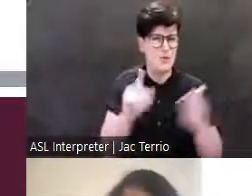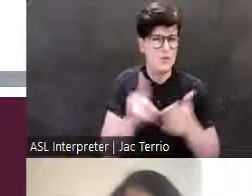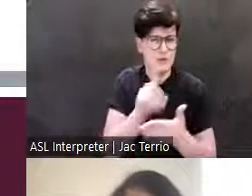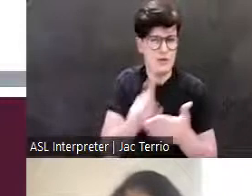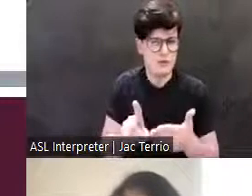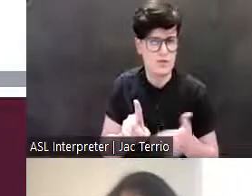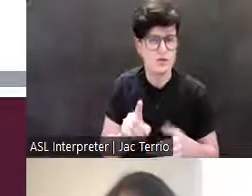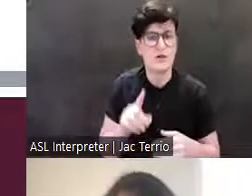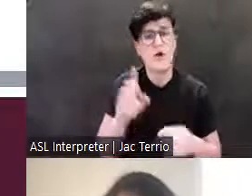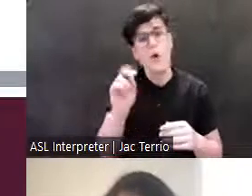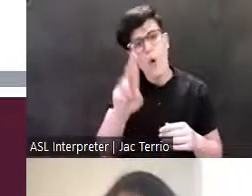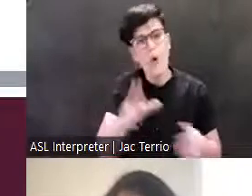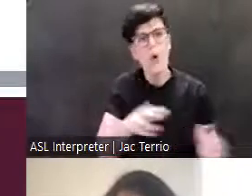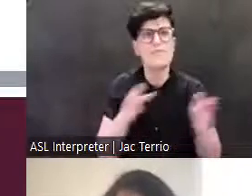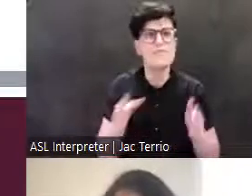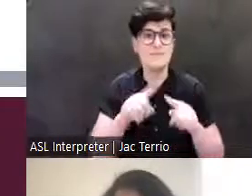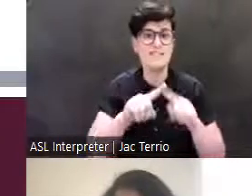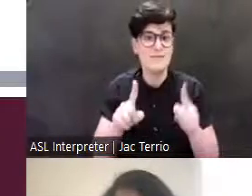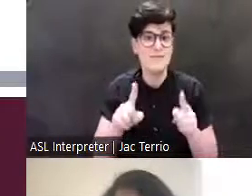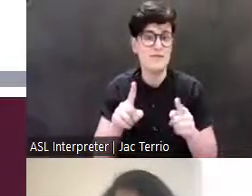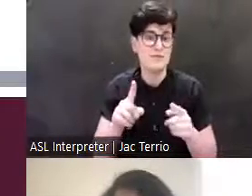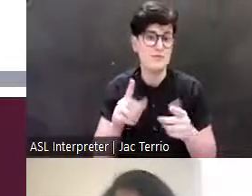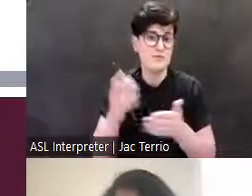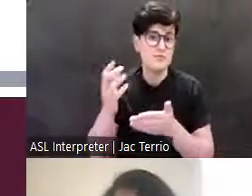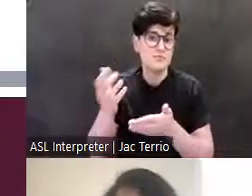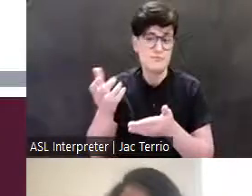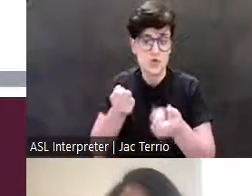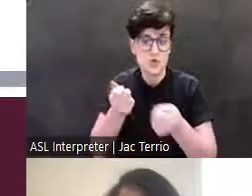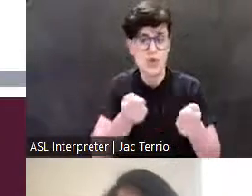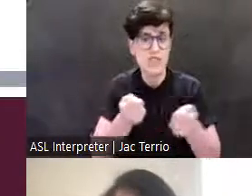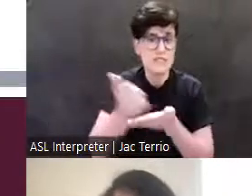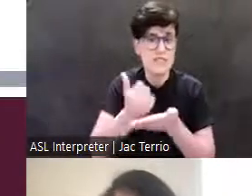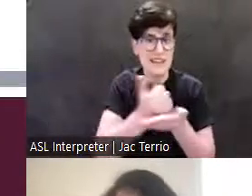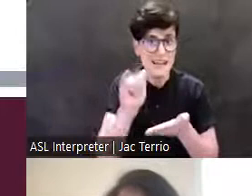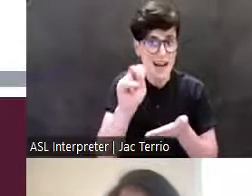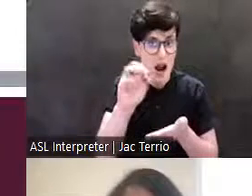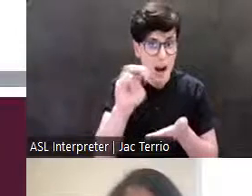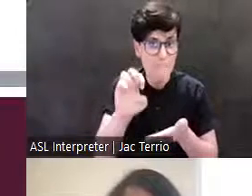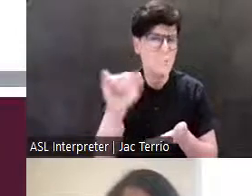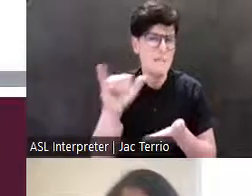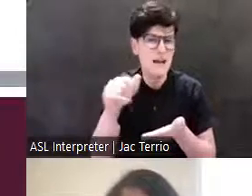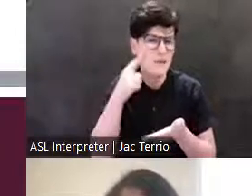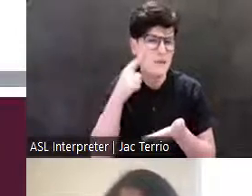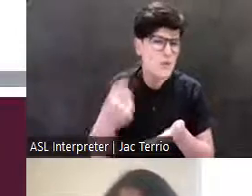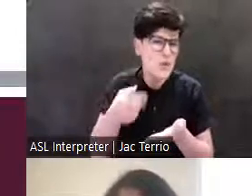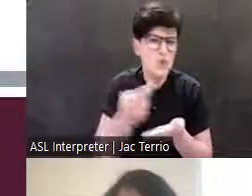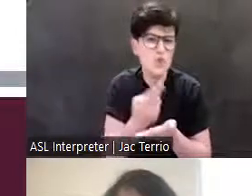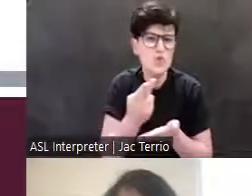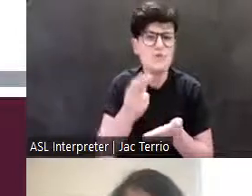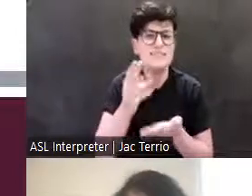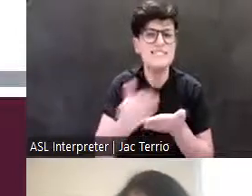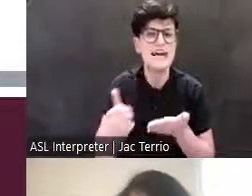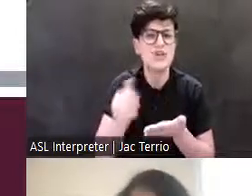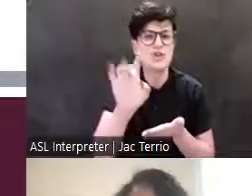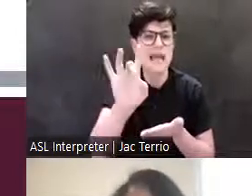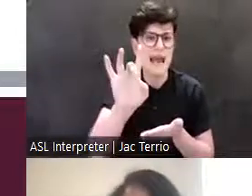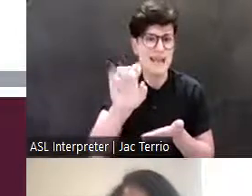For example if a person is using federal or state housing benefits to pay for their rent,